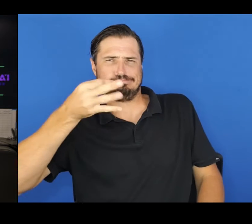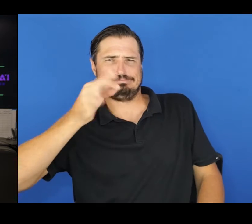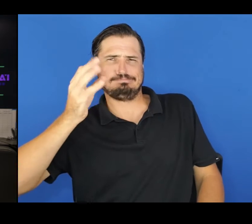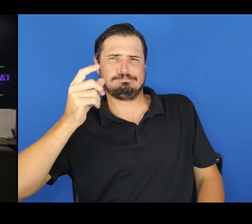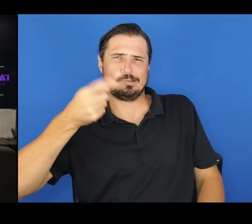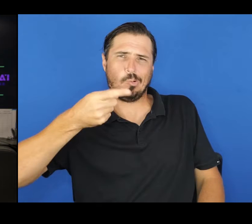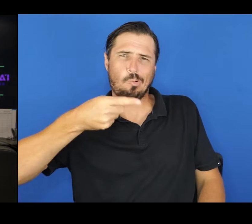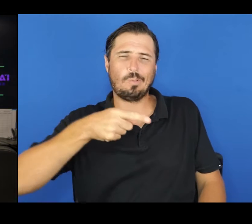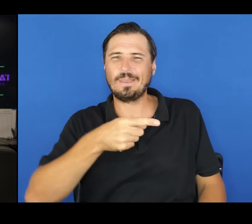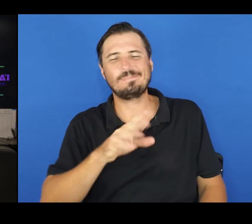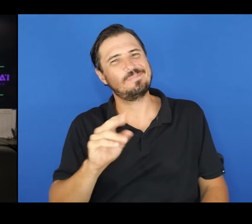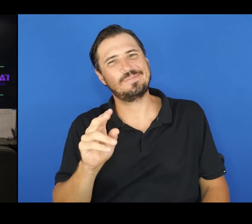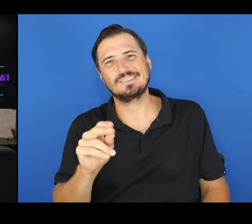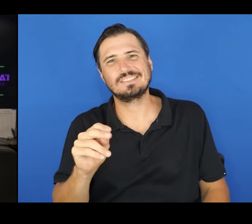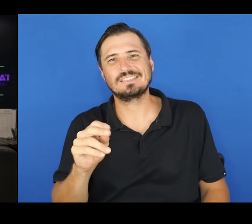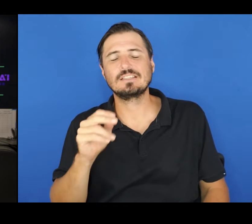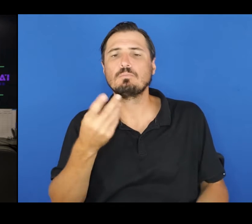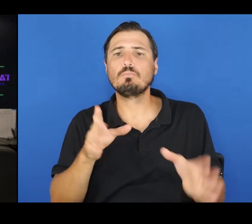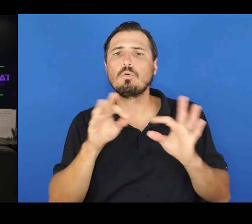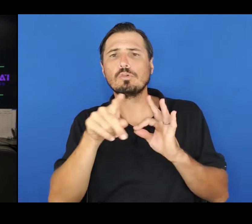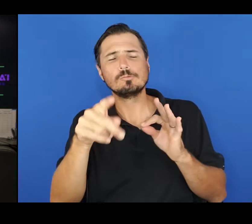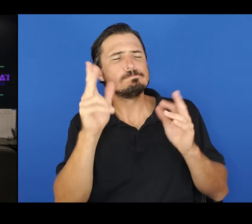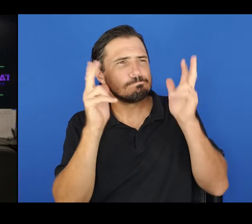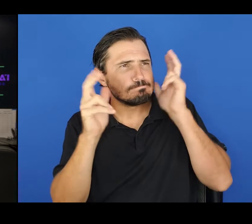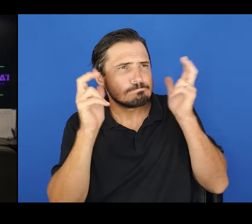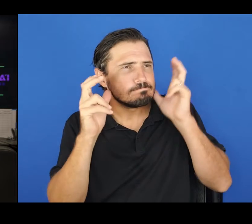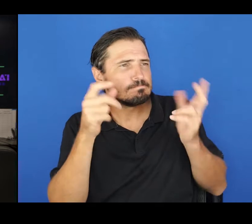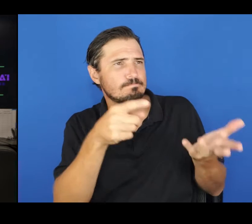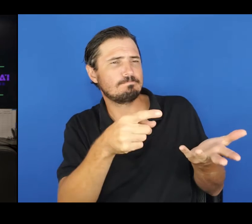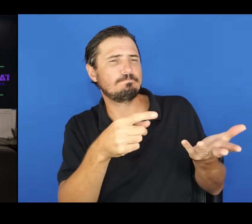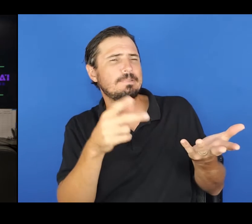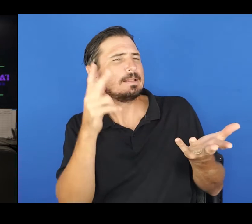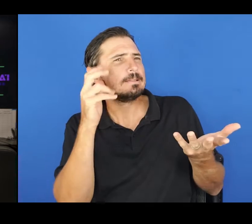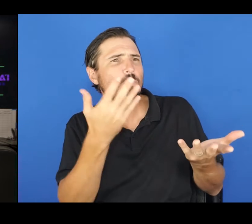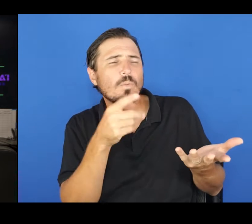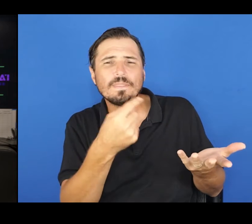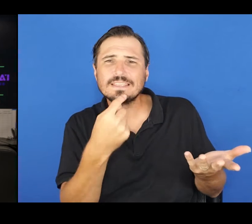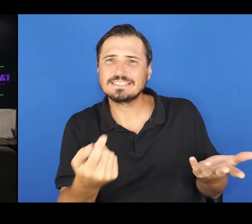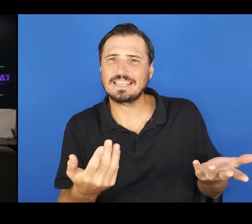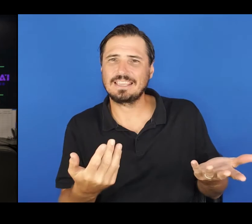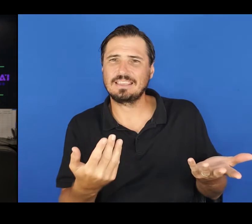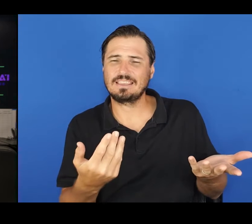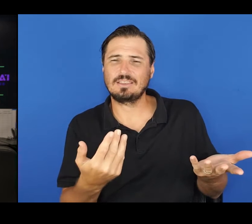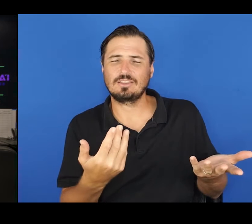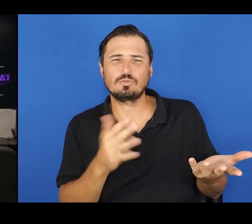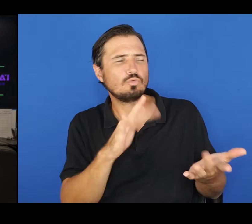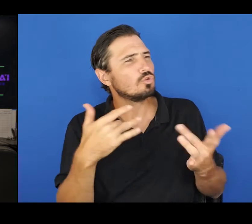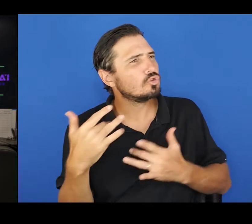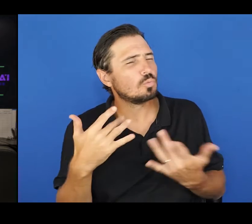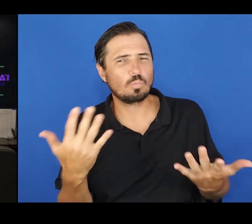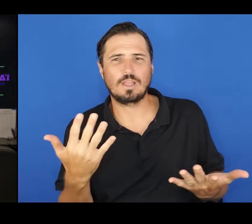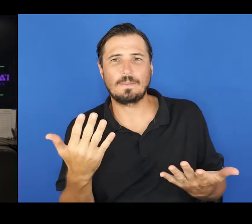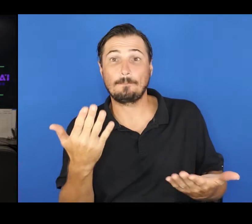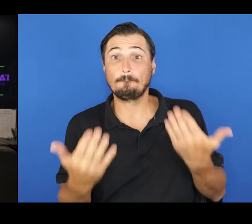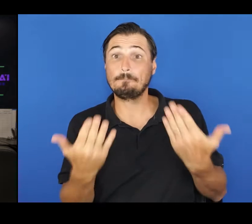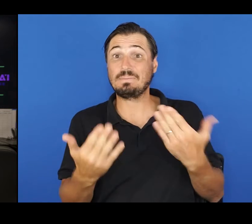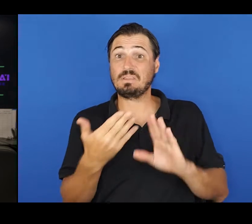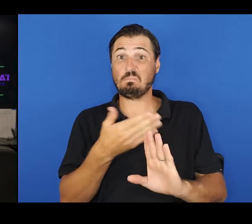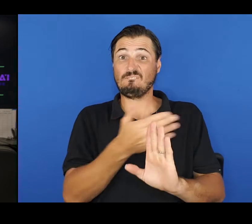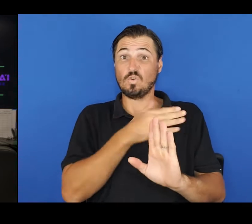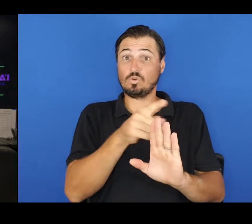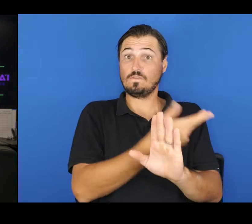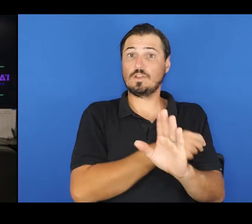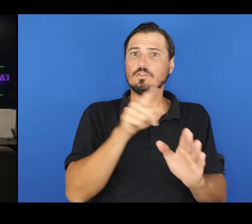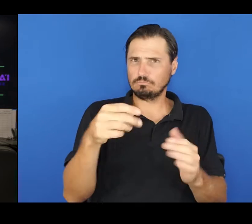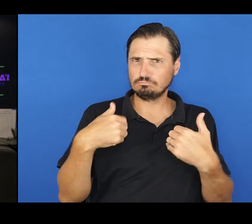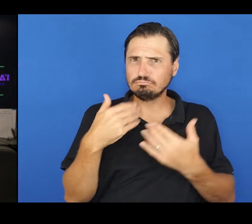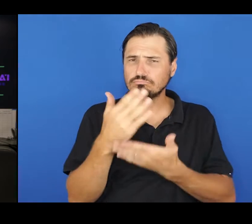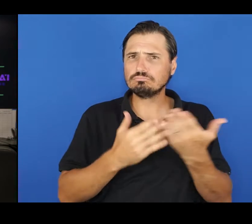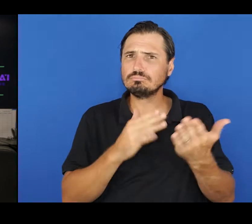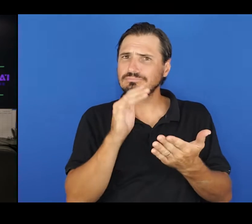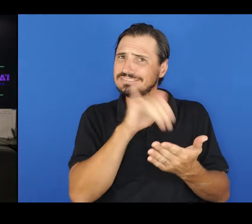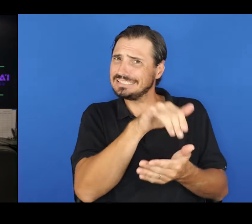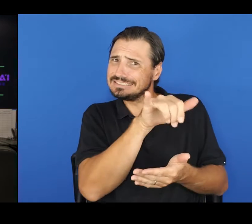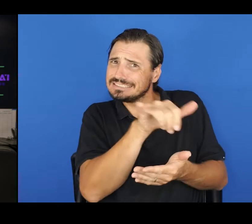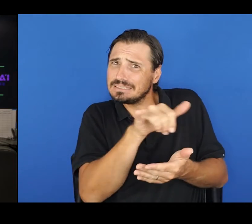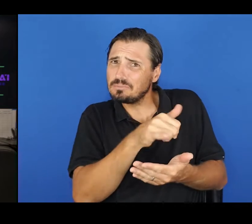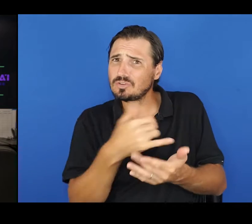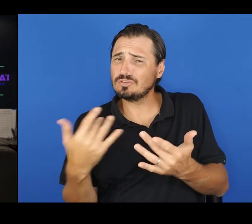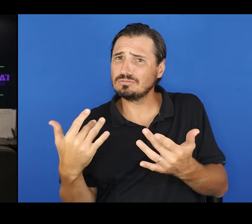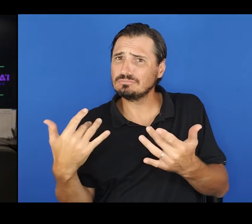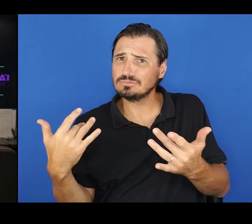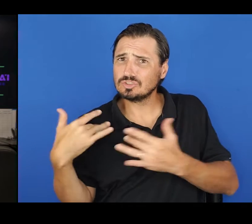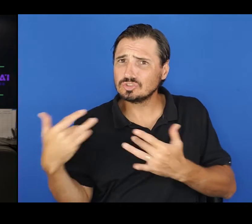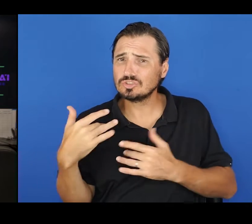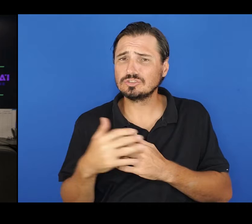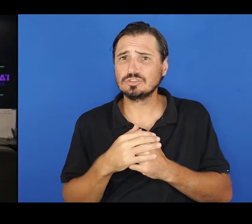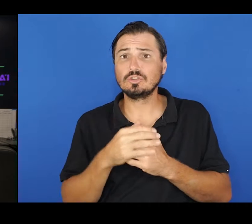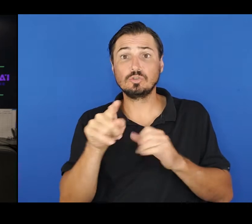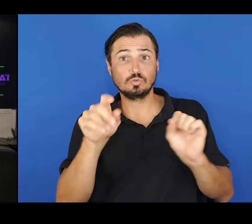are. Then, take the time to listen to what they say. You may have had some of the same concerns before you were vaccinated. Share with them the concerns you had. Tell them how you